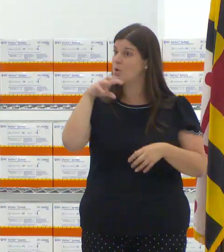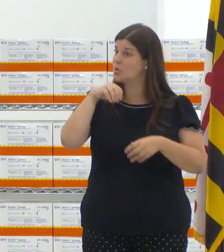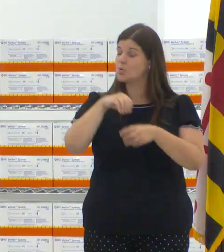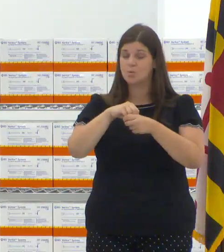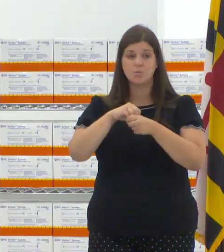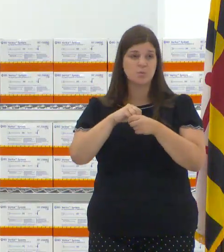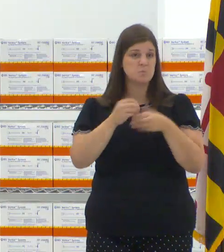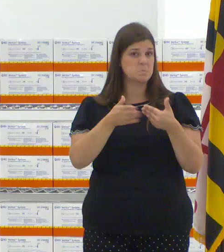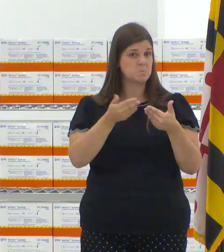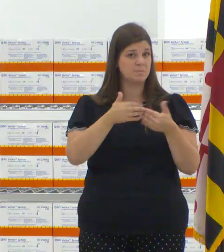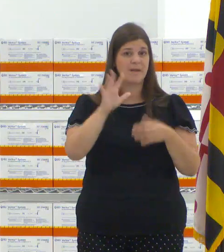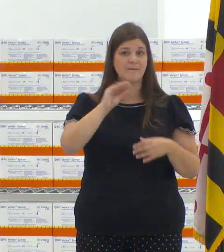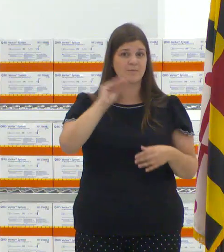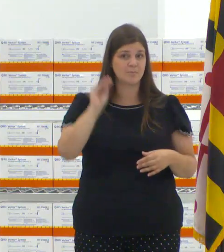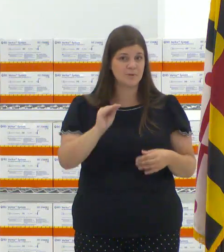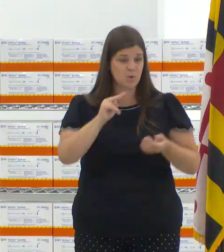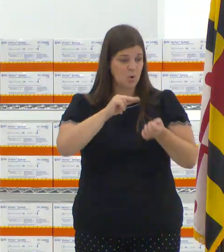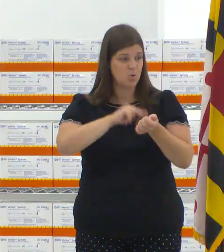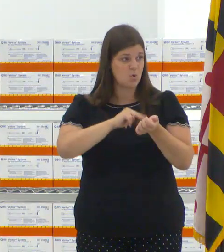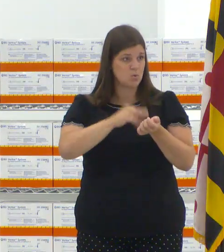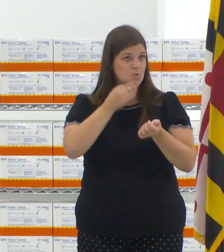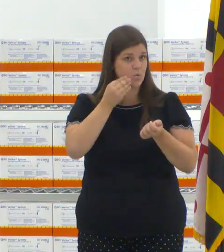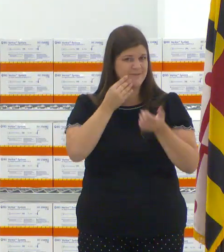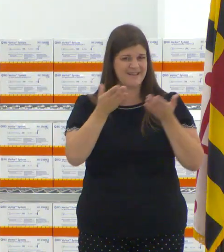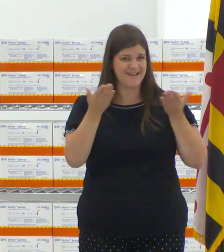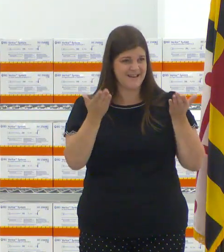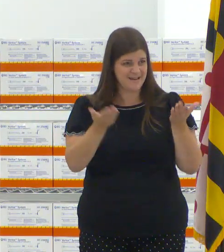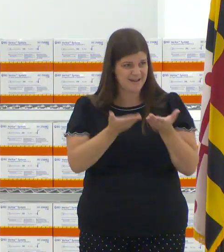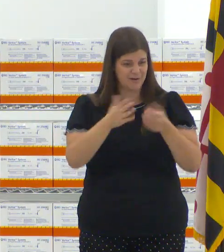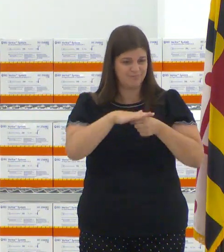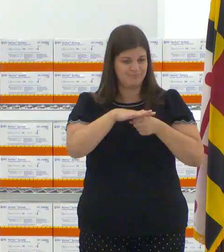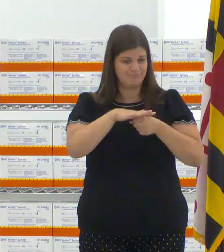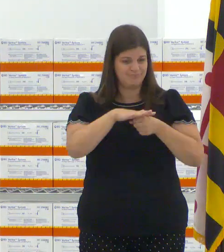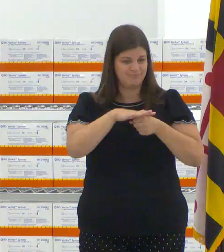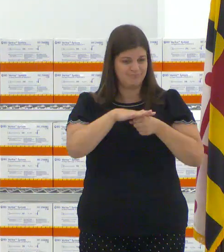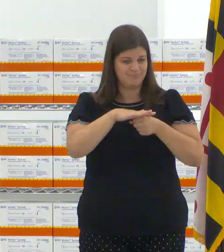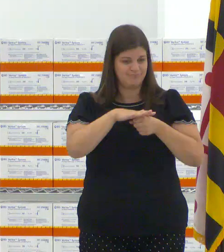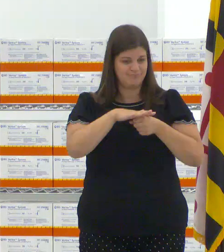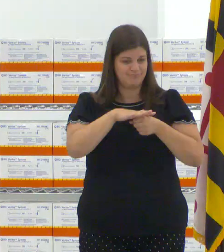We've deployed many molecular PCR tests on the BD match platform